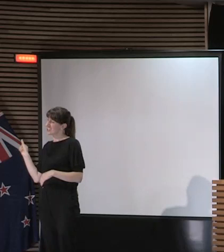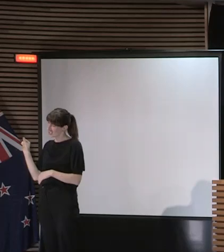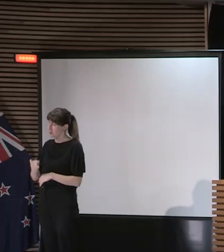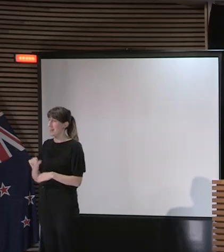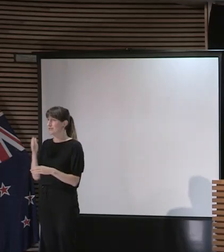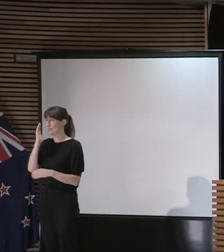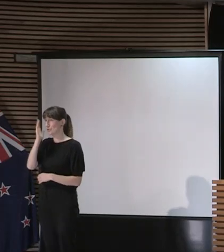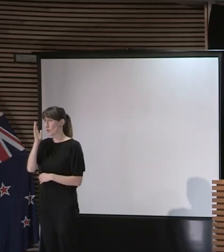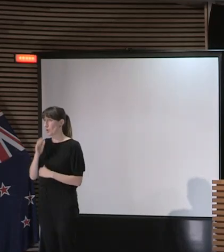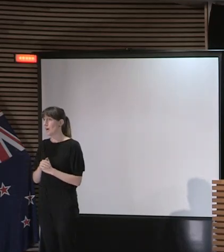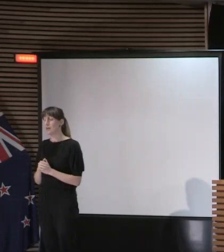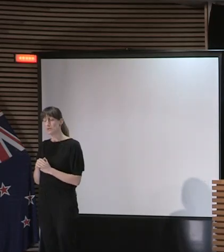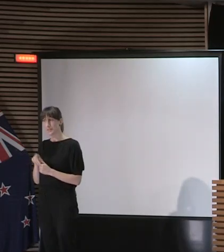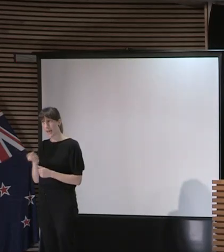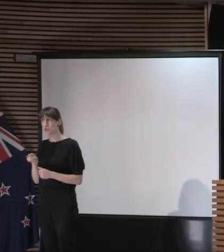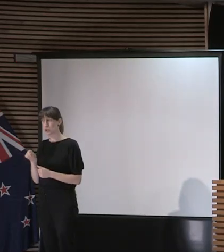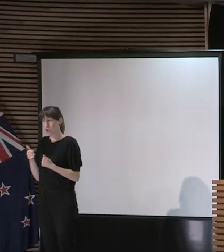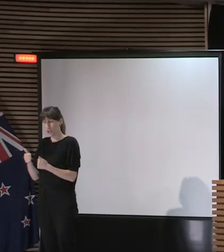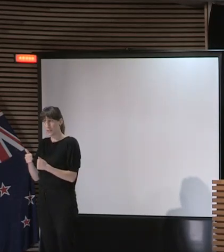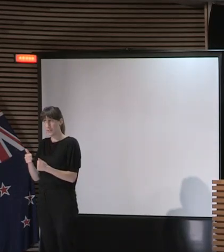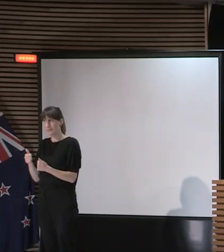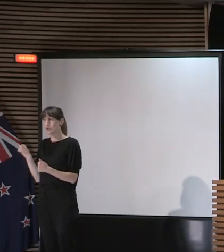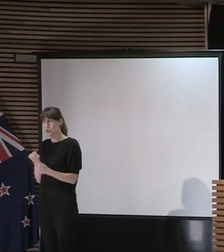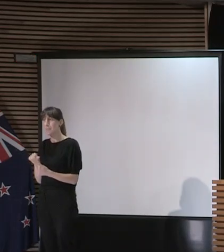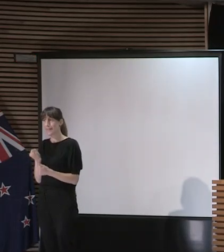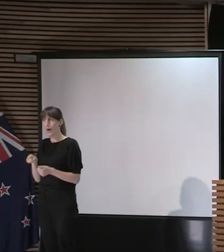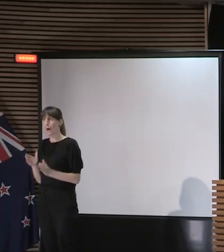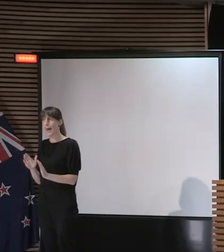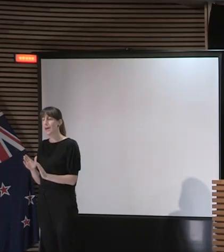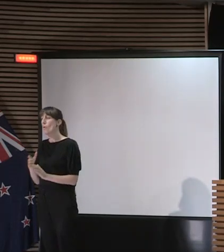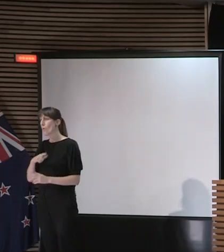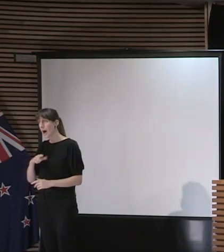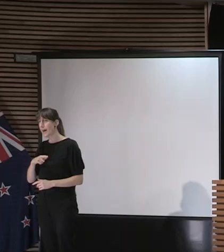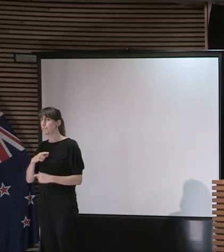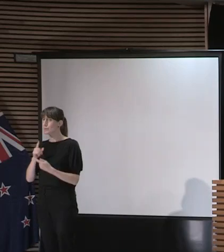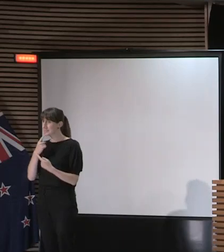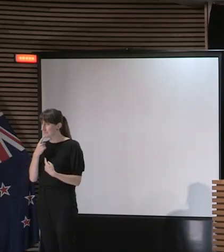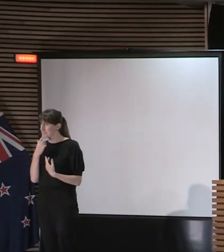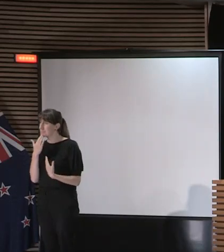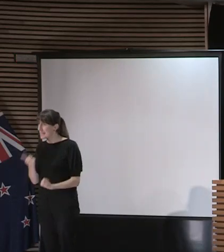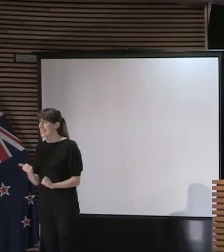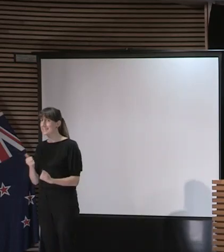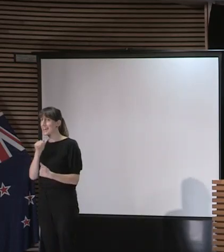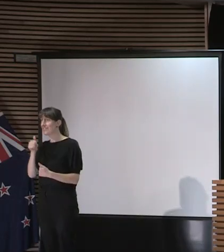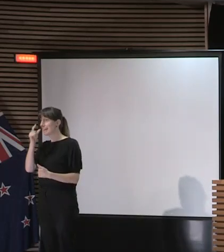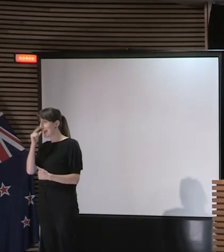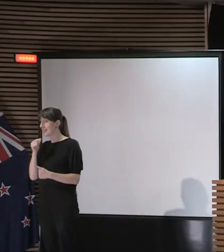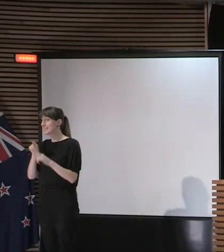from the Ministry of Education. Initial signs are we're expecting a very small number to return to schools.